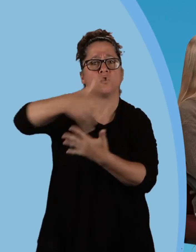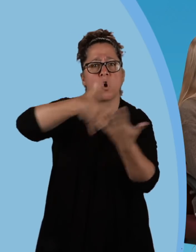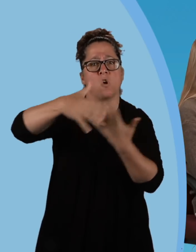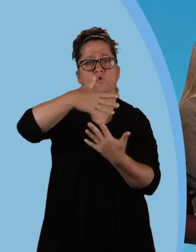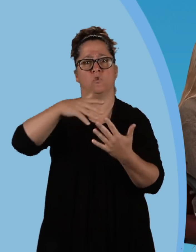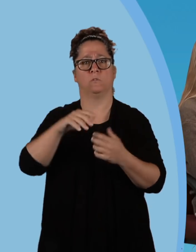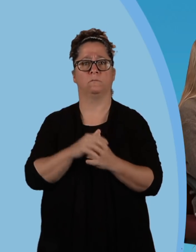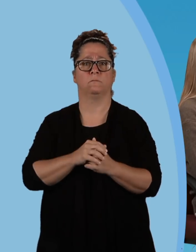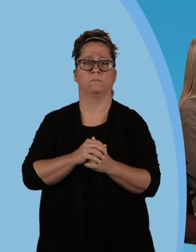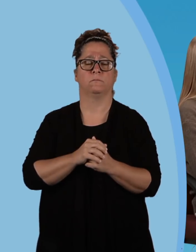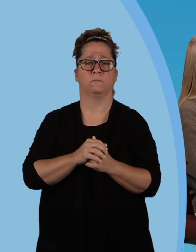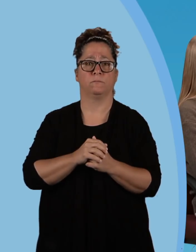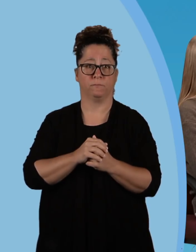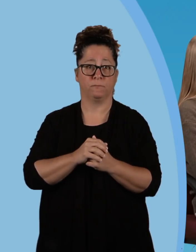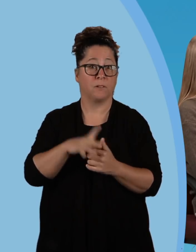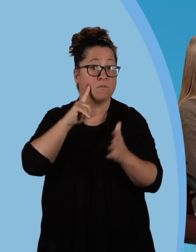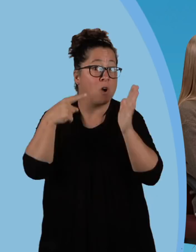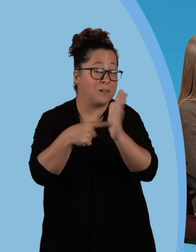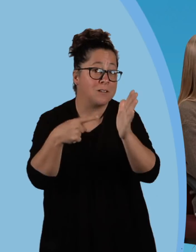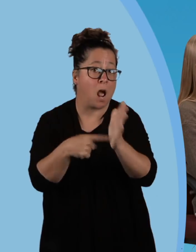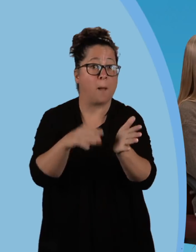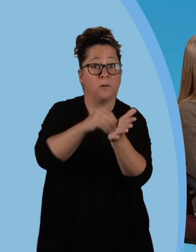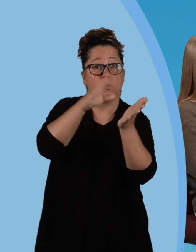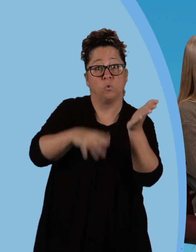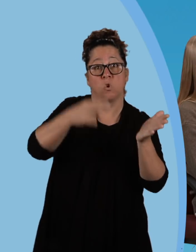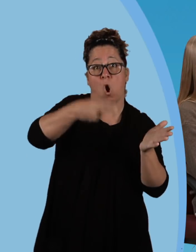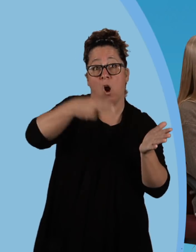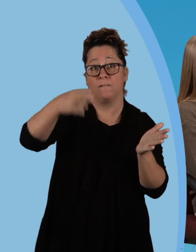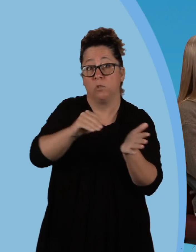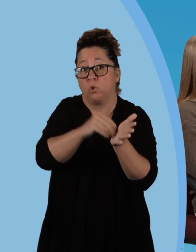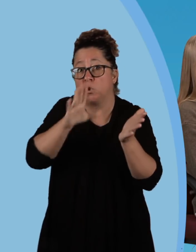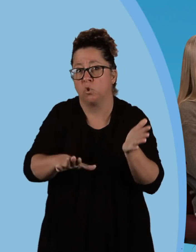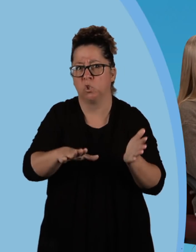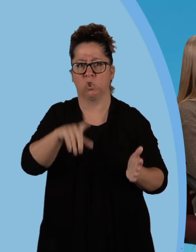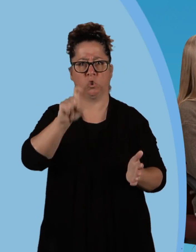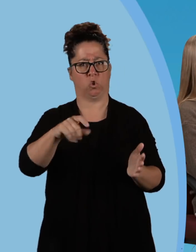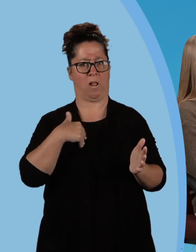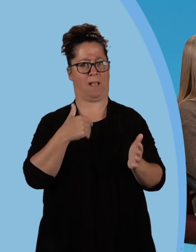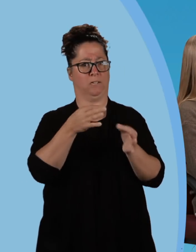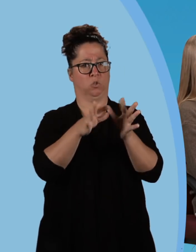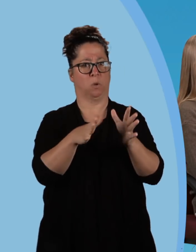For example, deaf and hard of hearing students should have interpreters at any school-sponsored